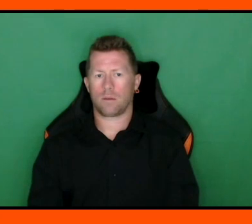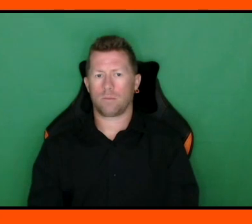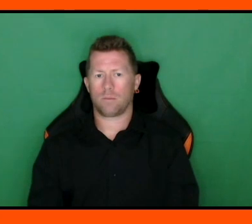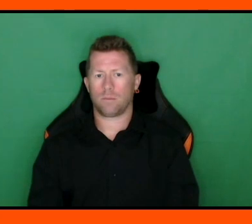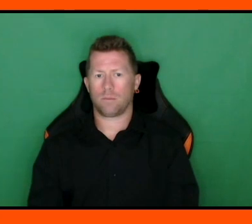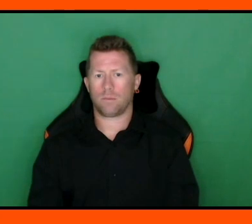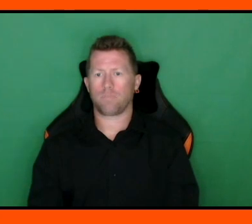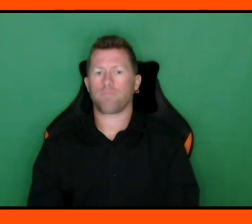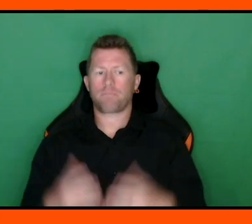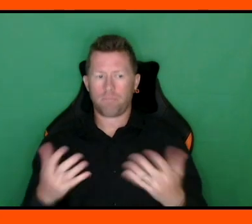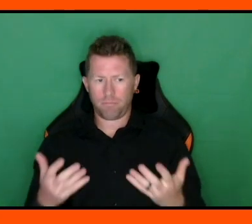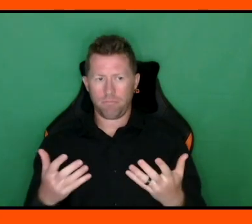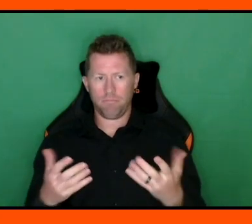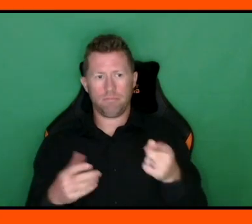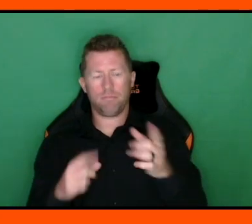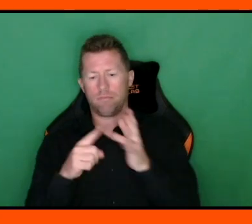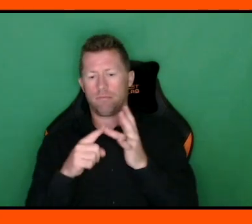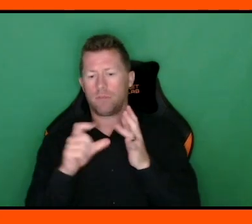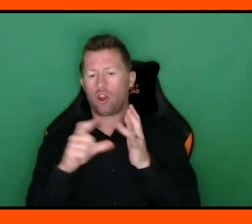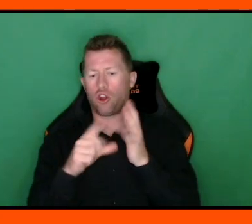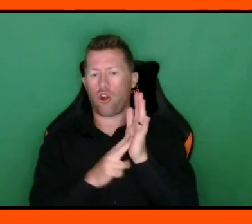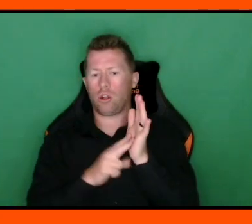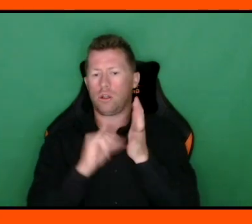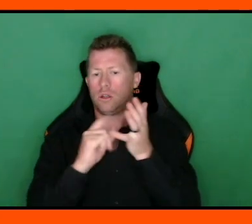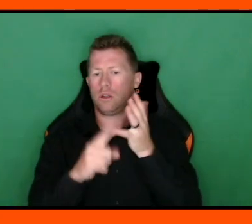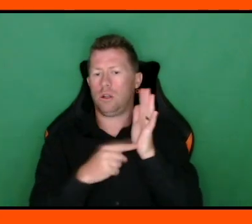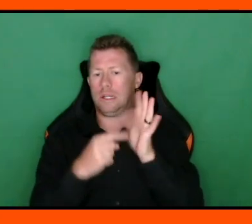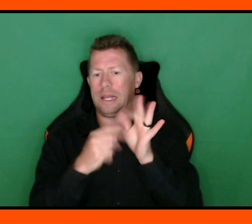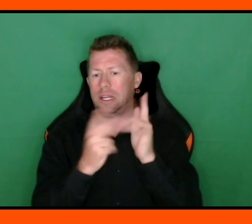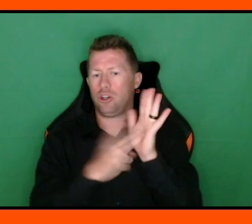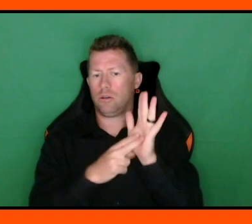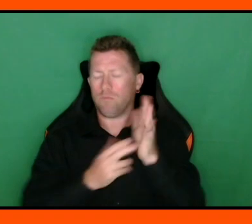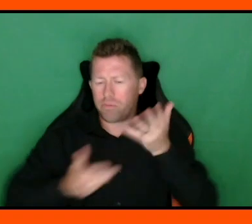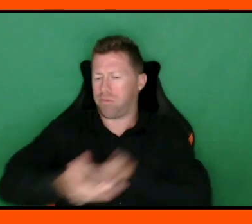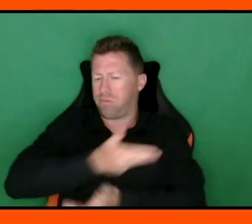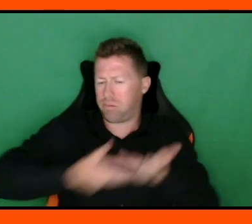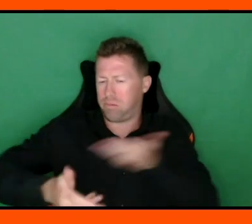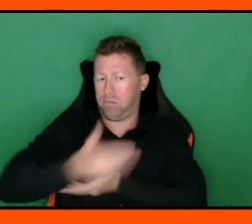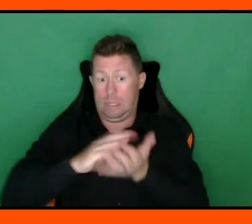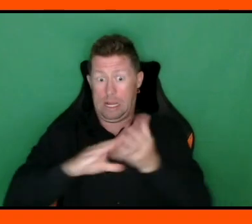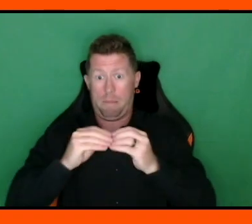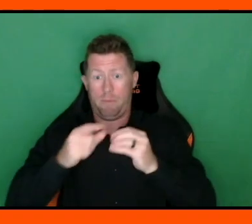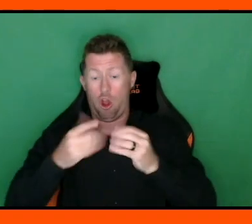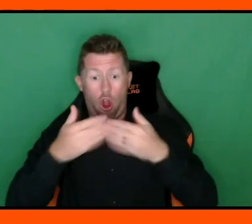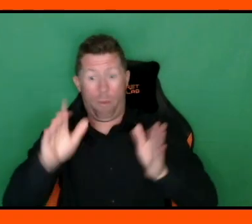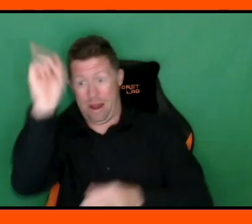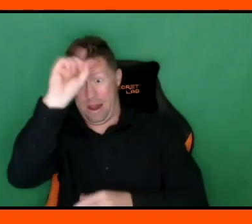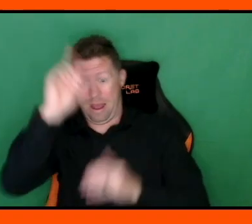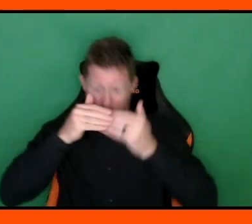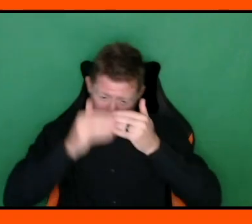The consultation hub, as I mentioned the online submission process is open from now through until the end of April or 28th April.